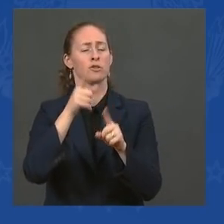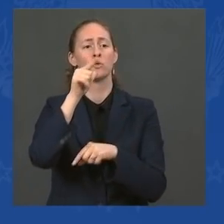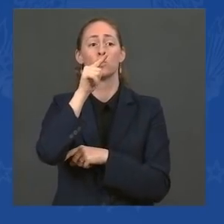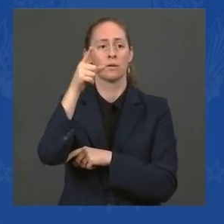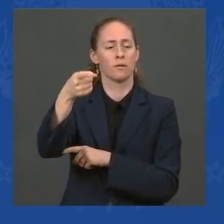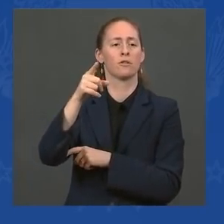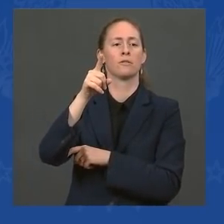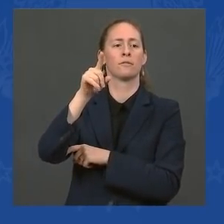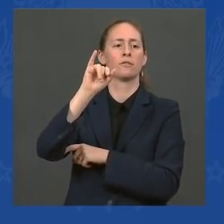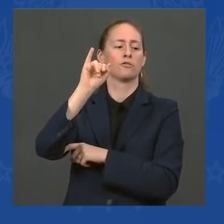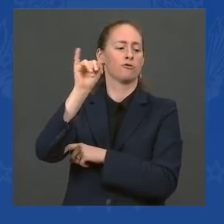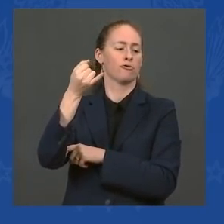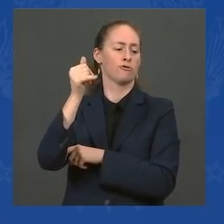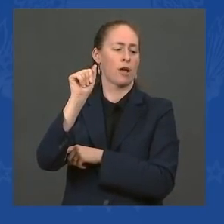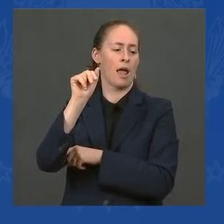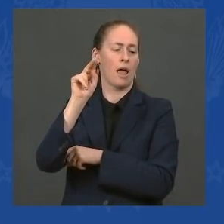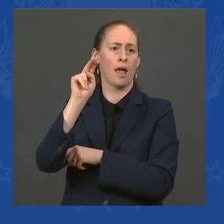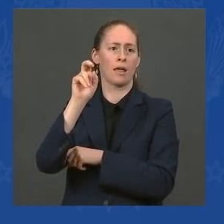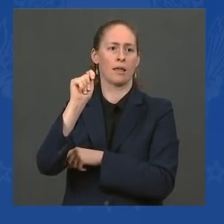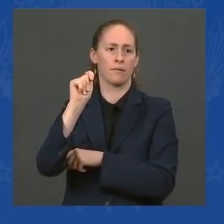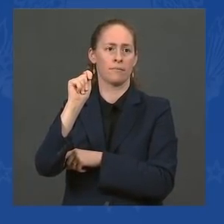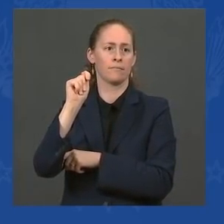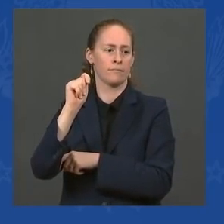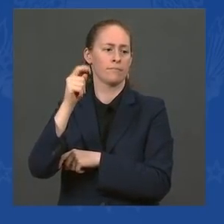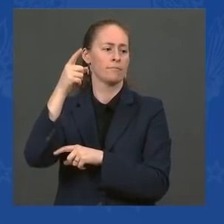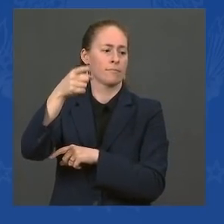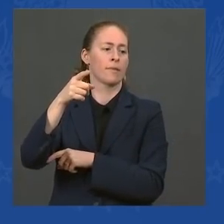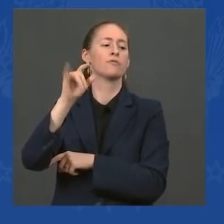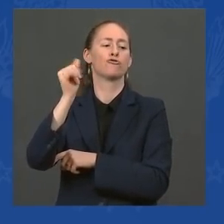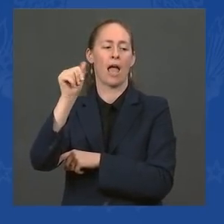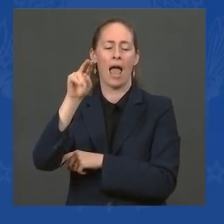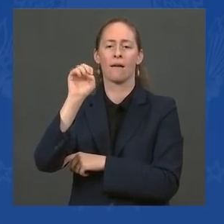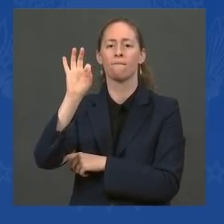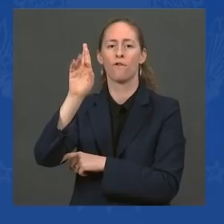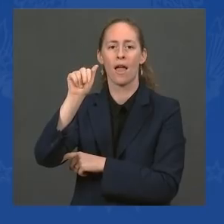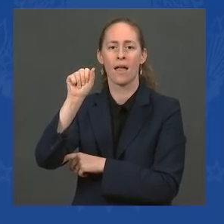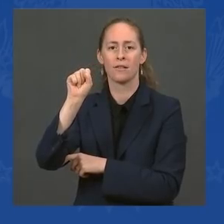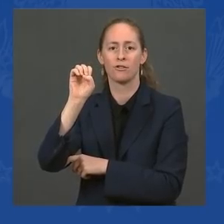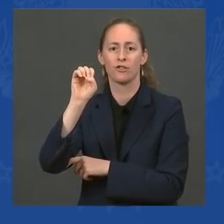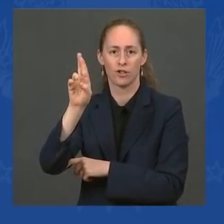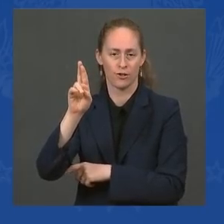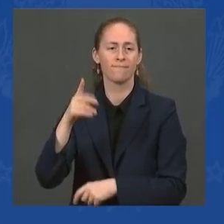And, by the way, congratulations on your award. You run one of the largest banks in America.